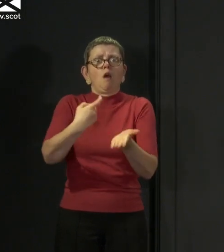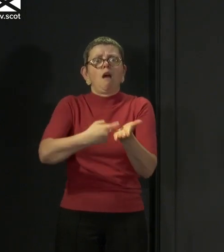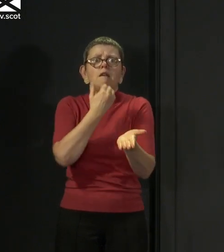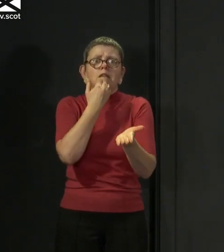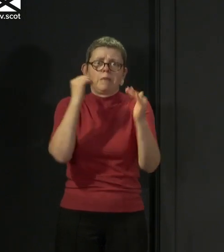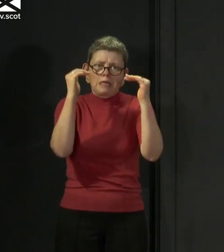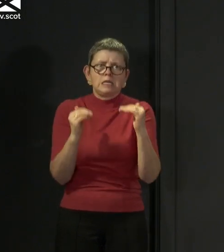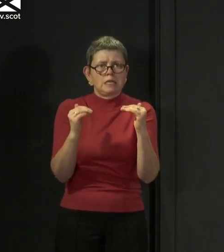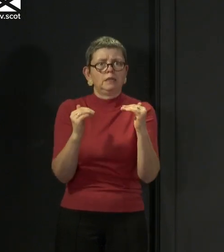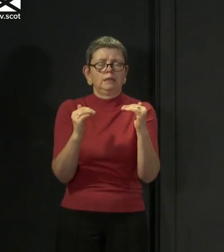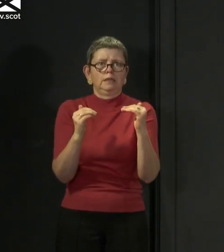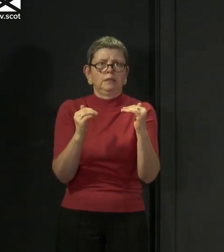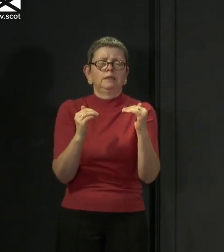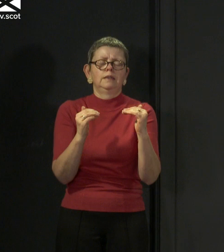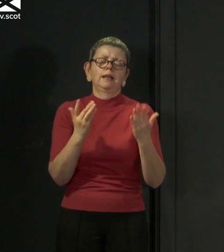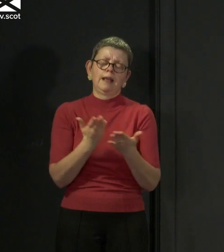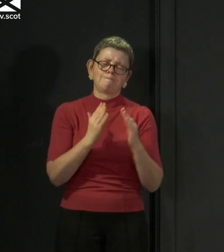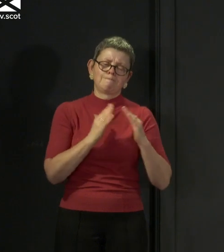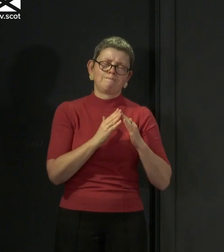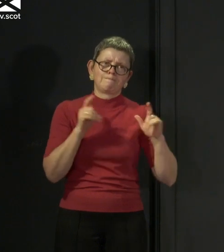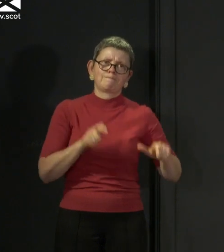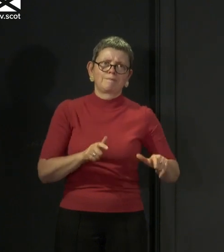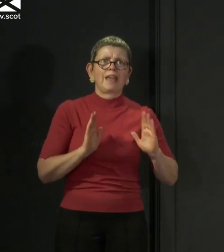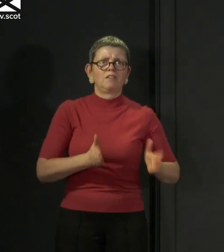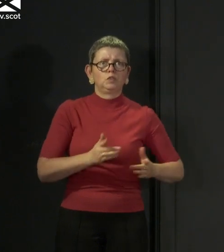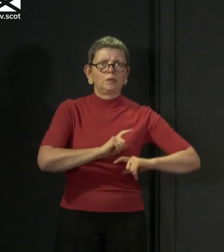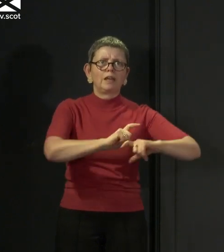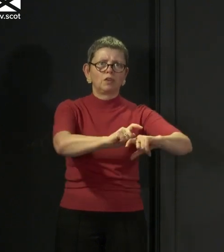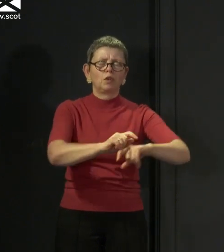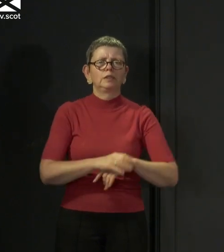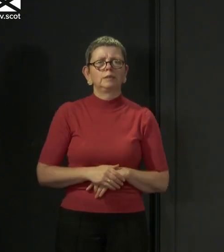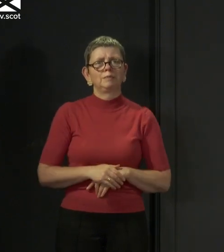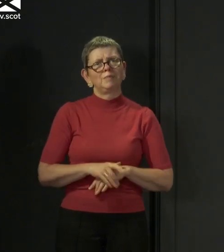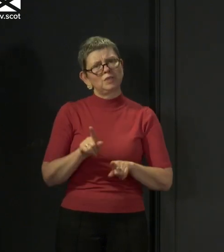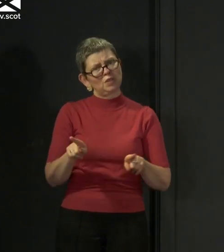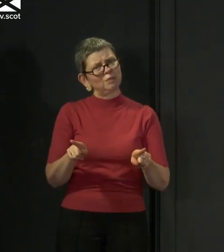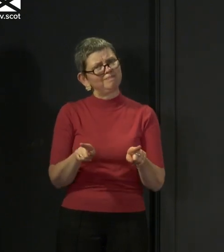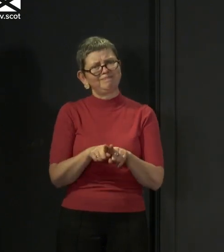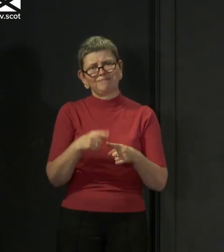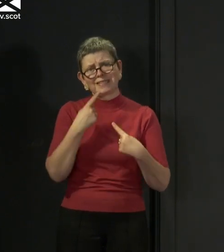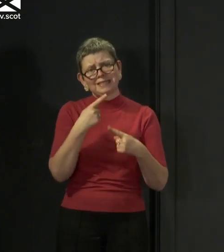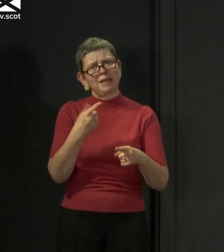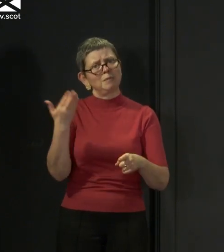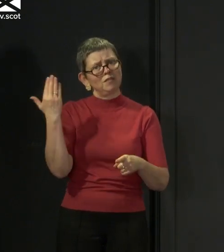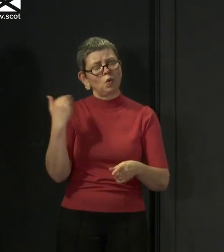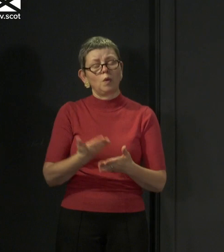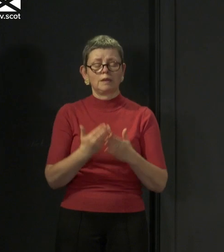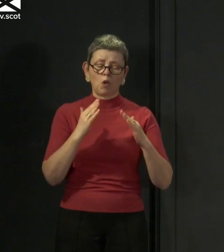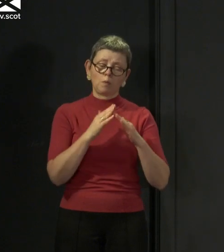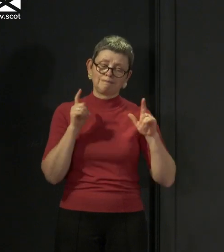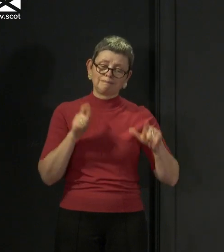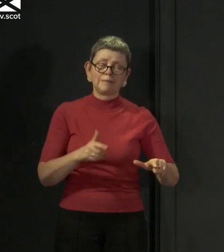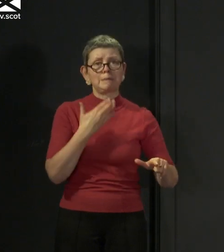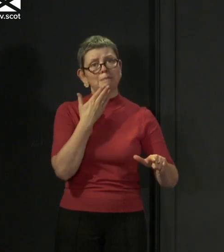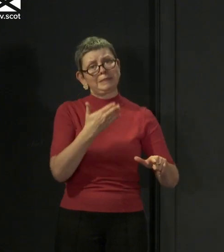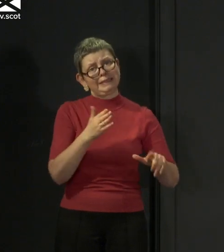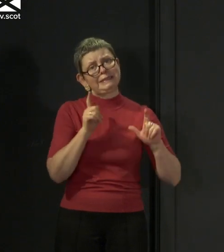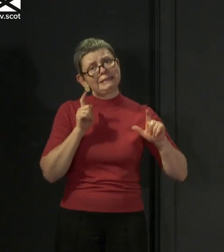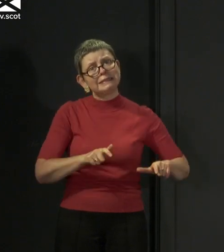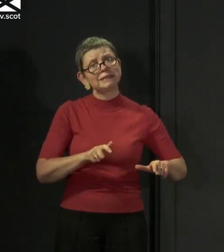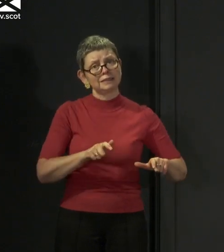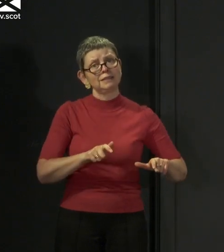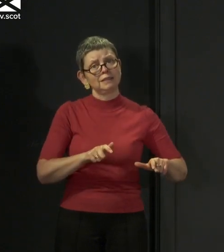So for now, the message remains the same. You must stay at home, please stay at home.